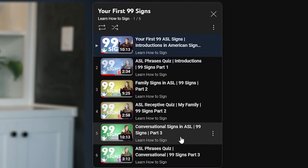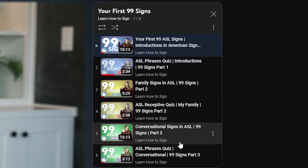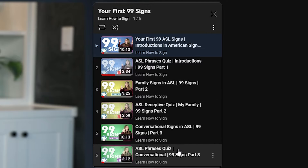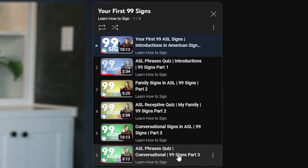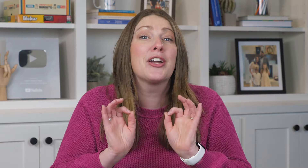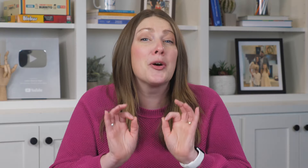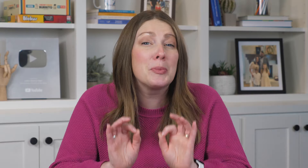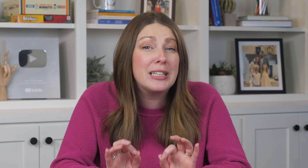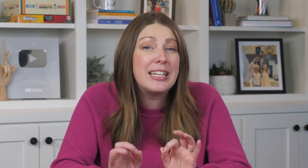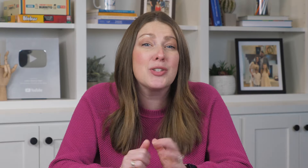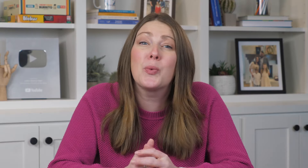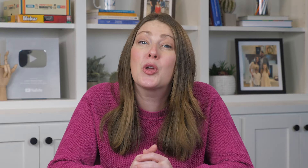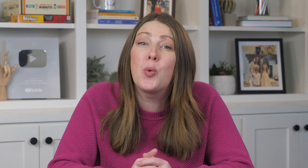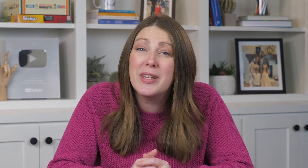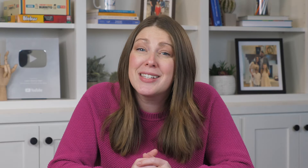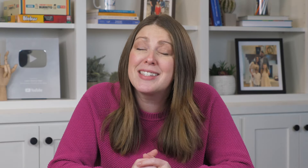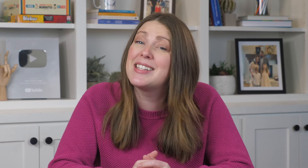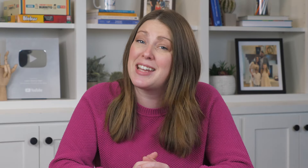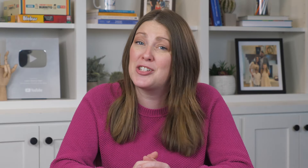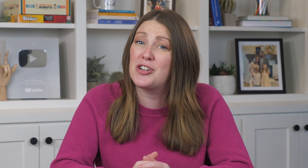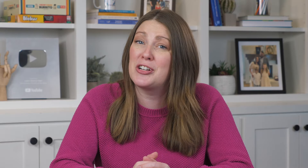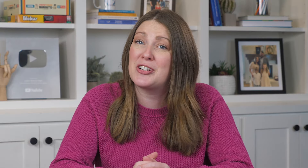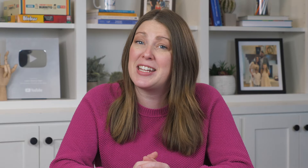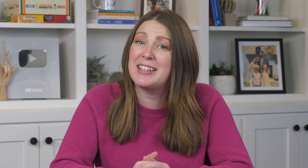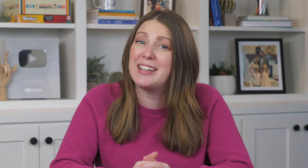series, complete with quizzes to test your understanding.